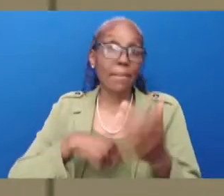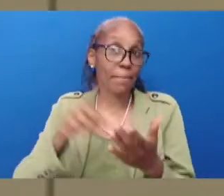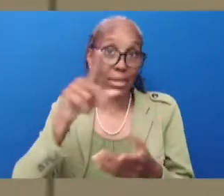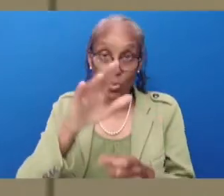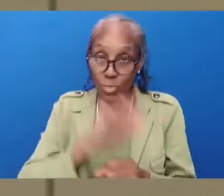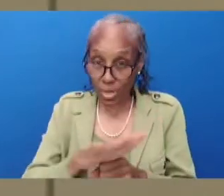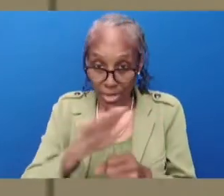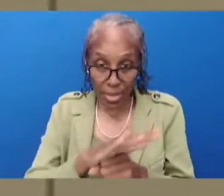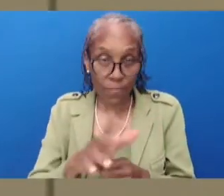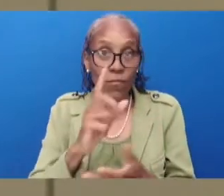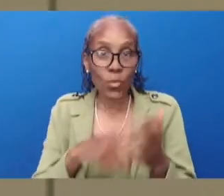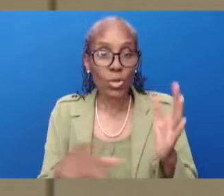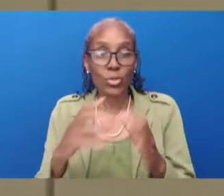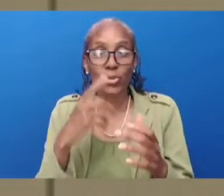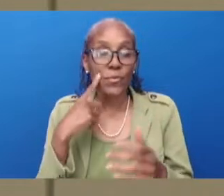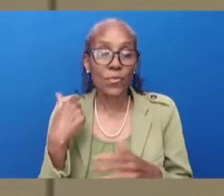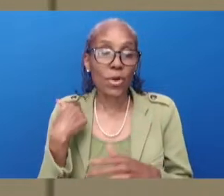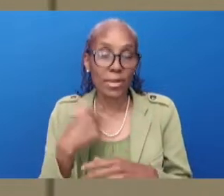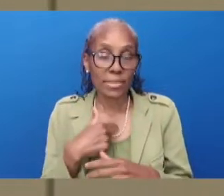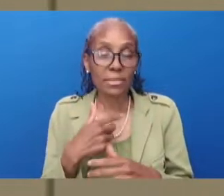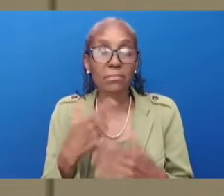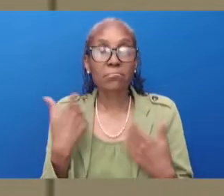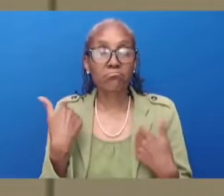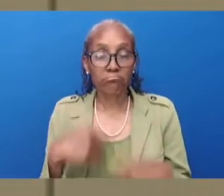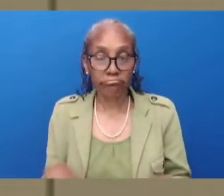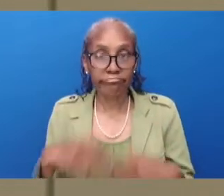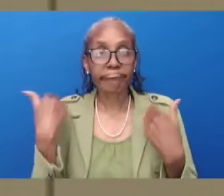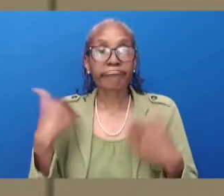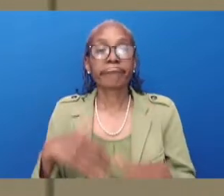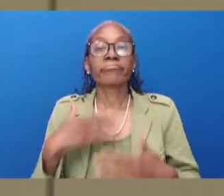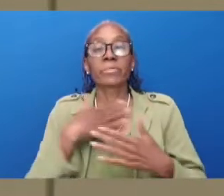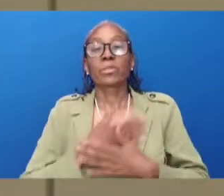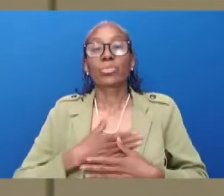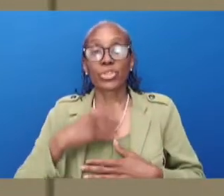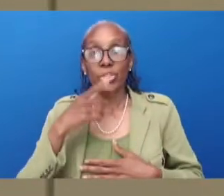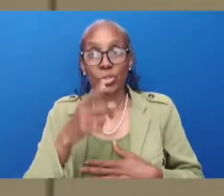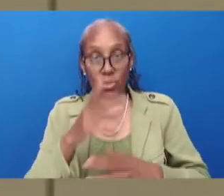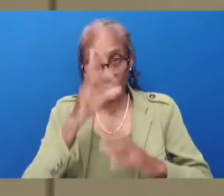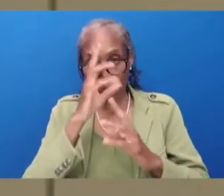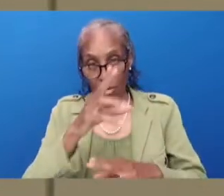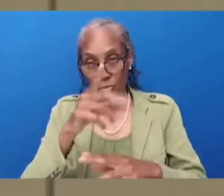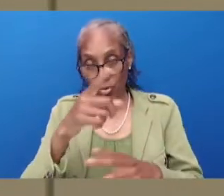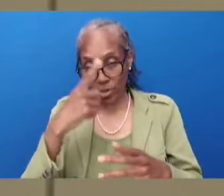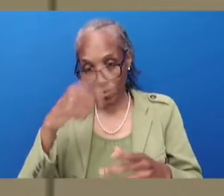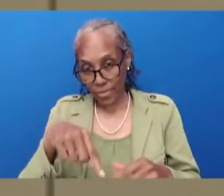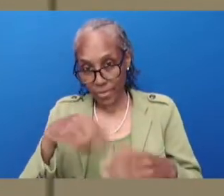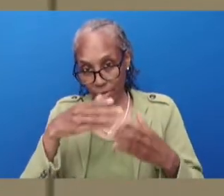WE CANNOT THANK YOU ENOUGH.